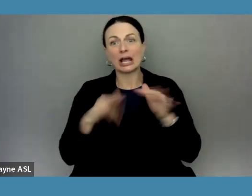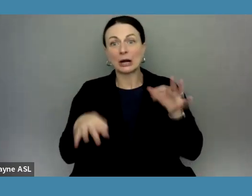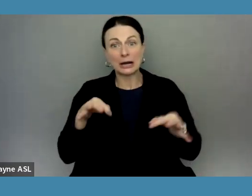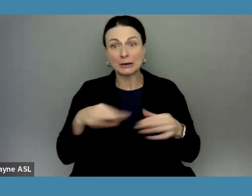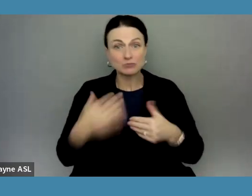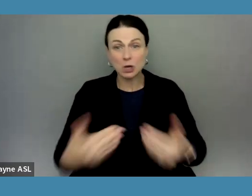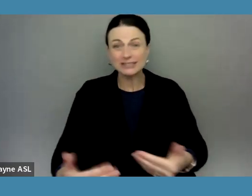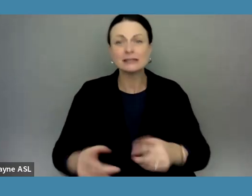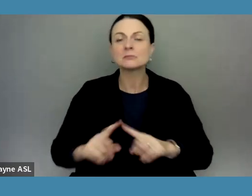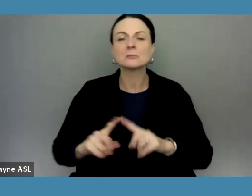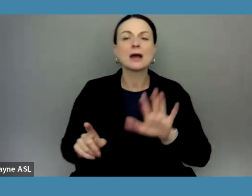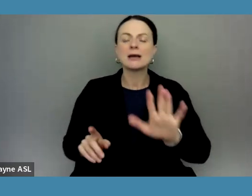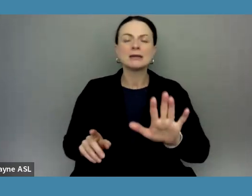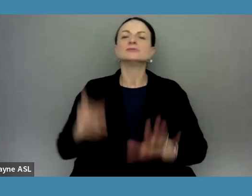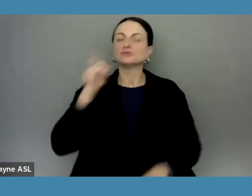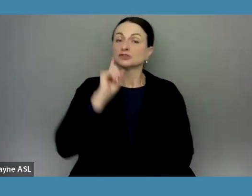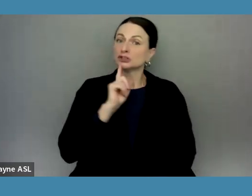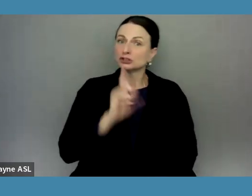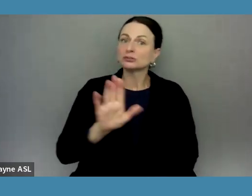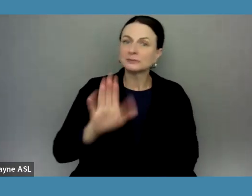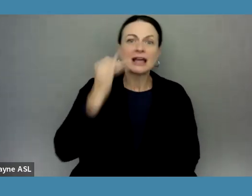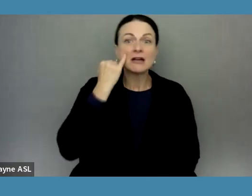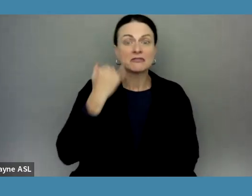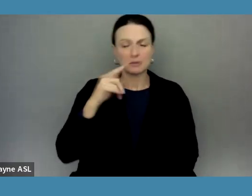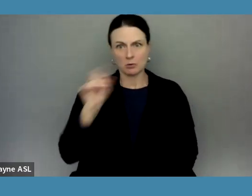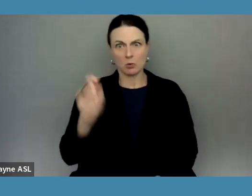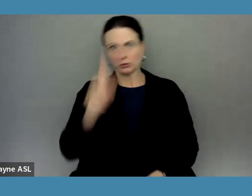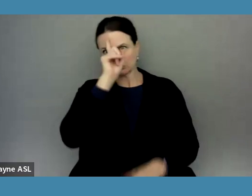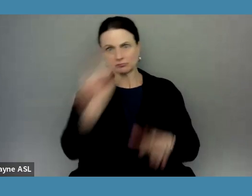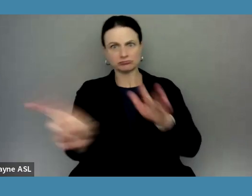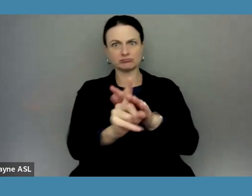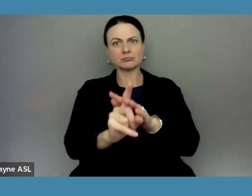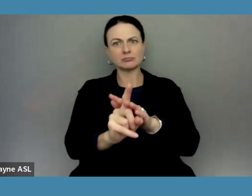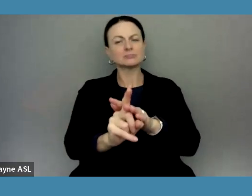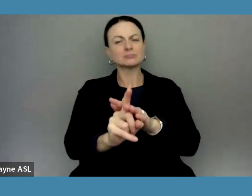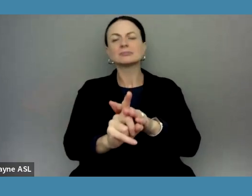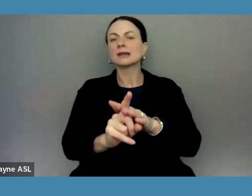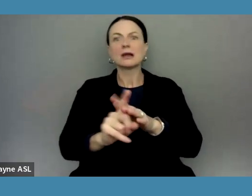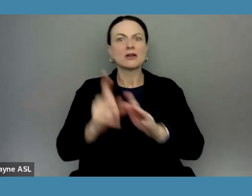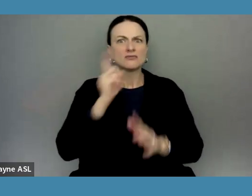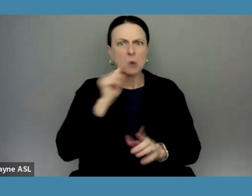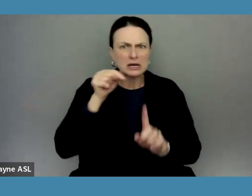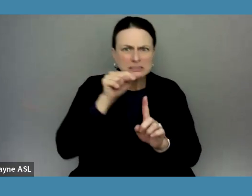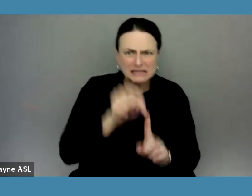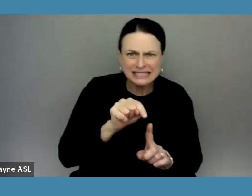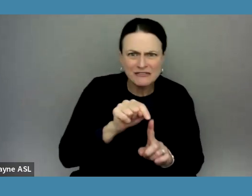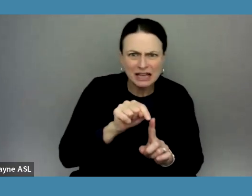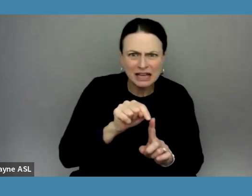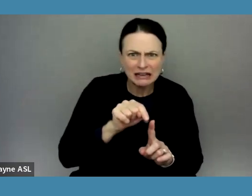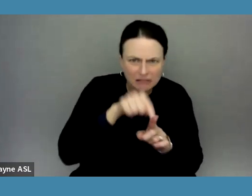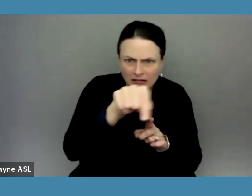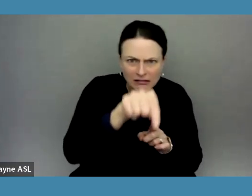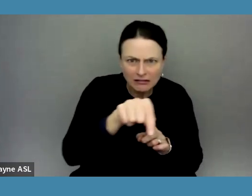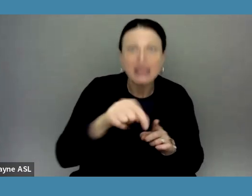but definitely if you have some additional questions on discrete topics, feel free to email those over to us.